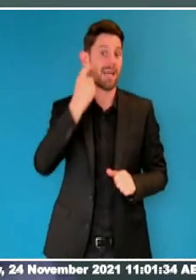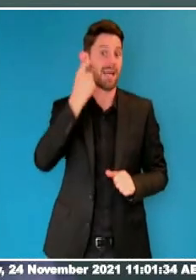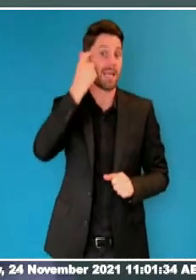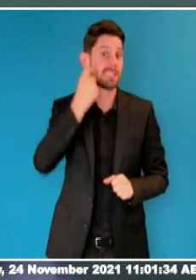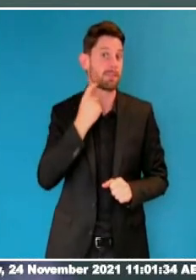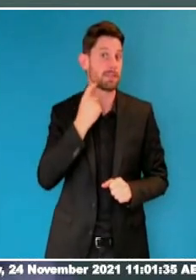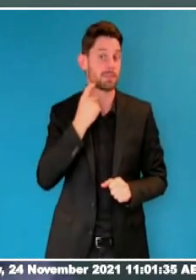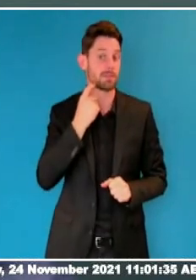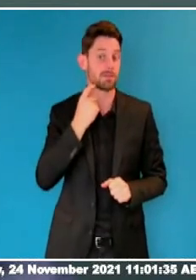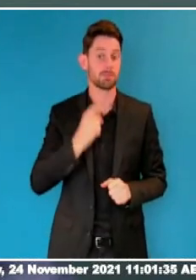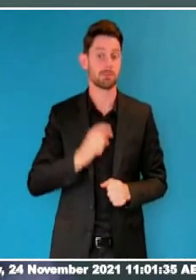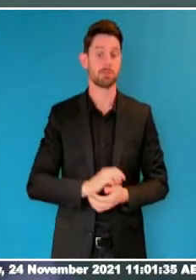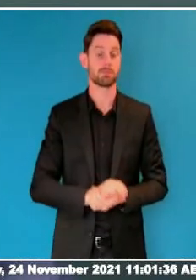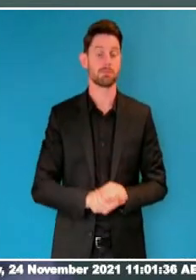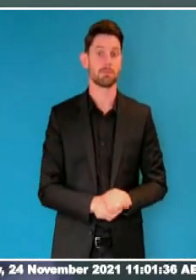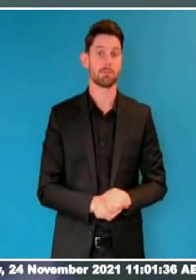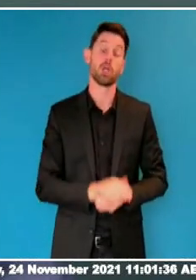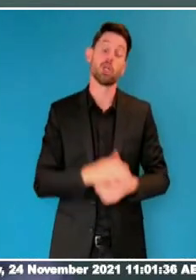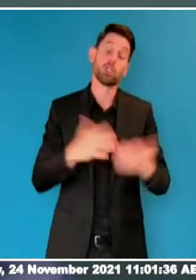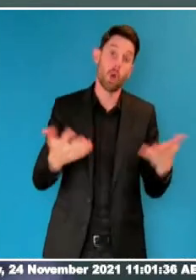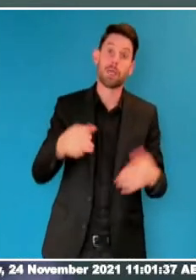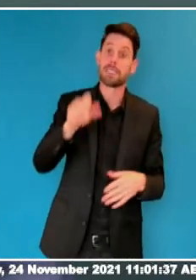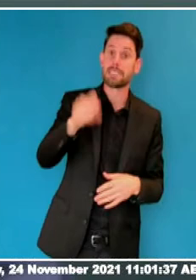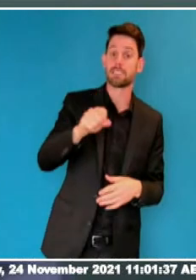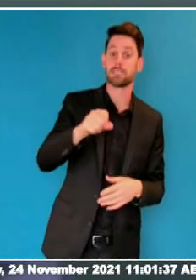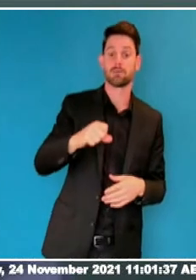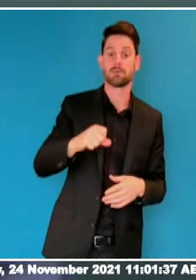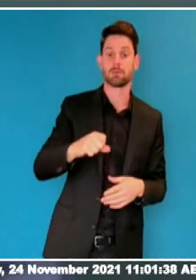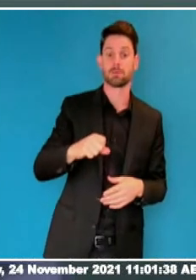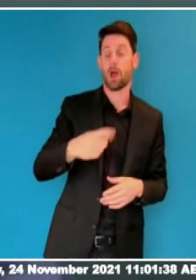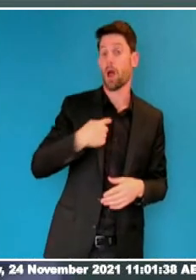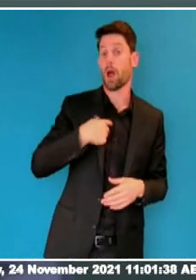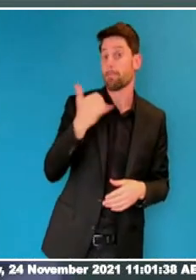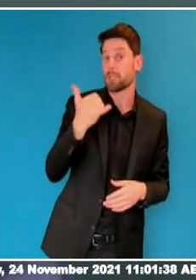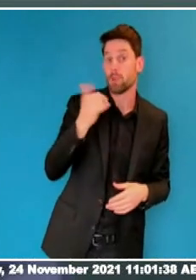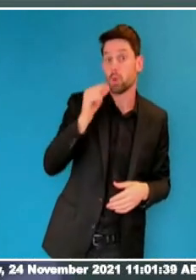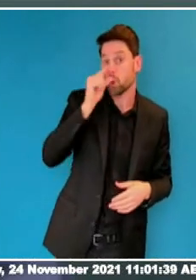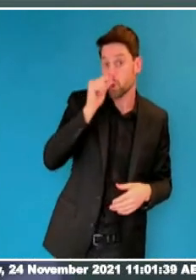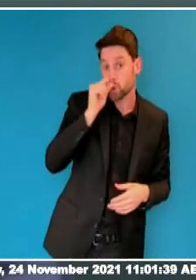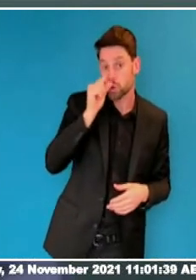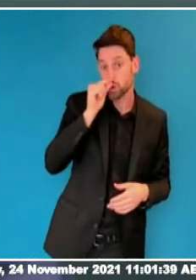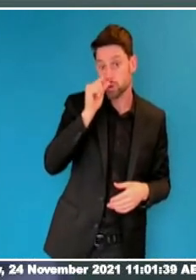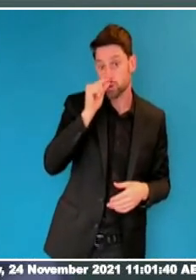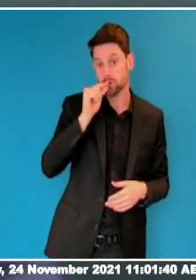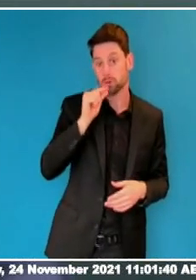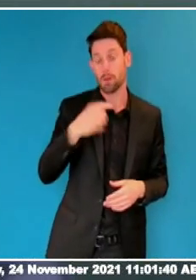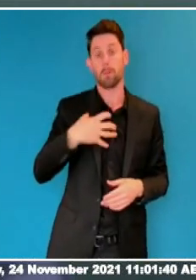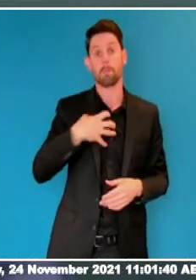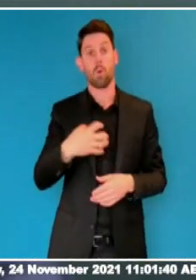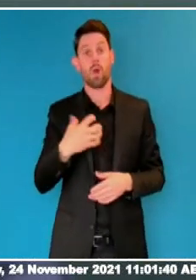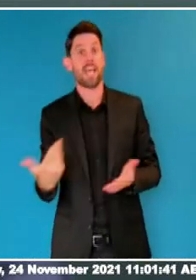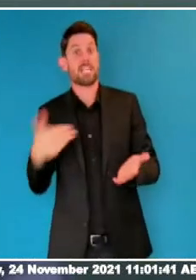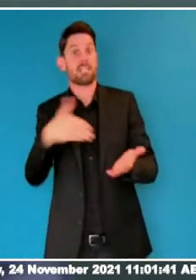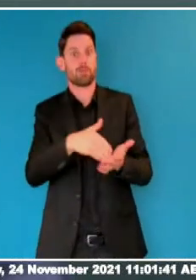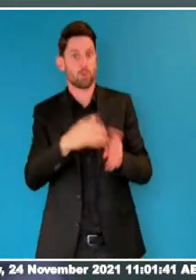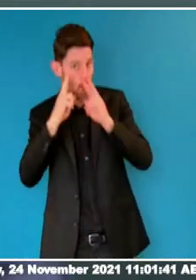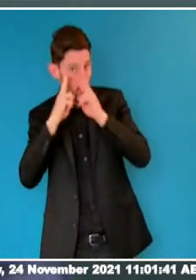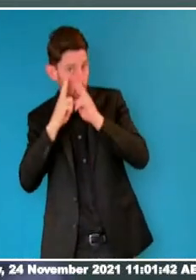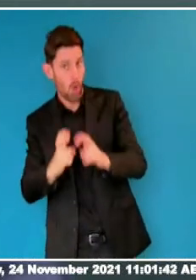You know, yes, of course, I possibly could have gone further, but these were our best